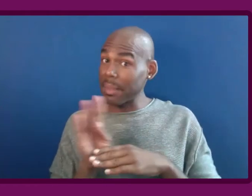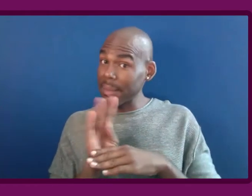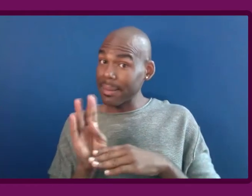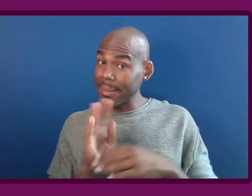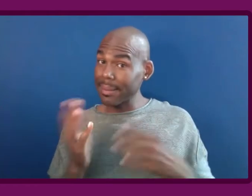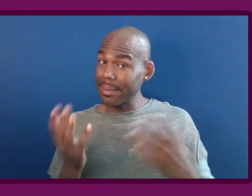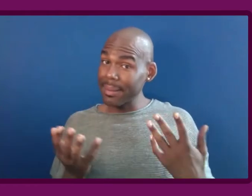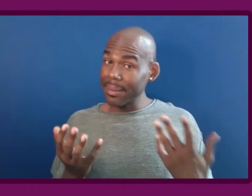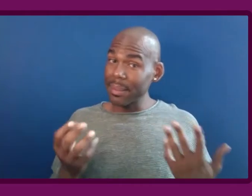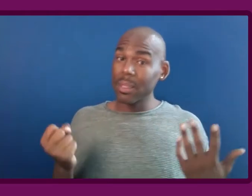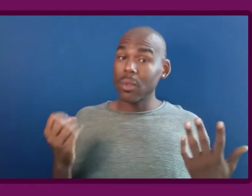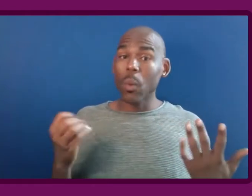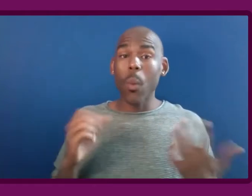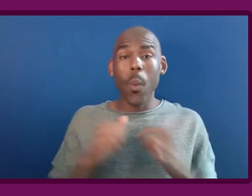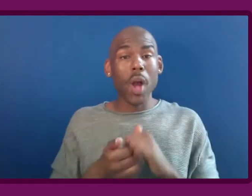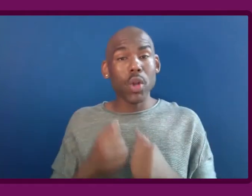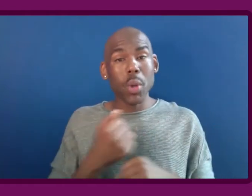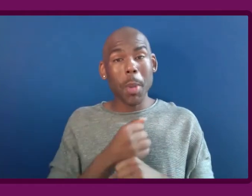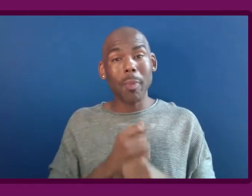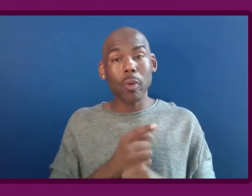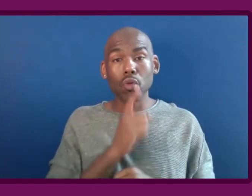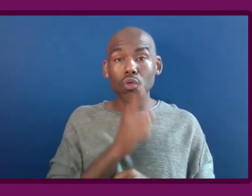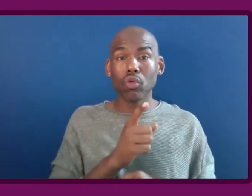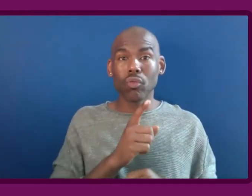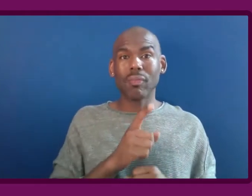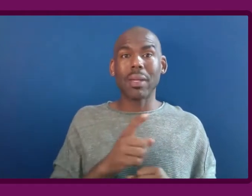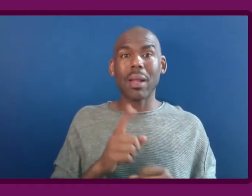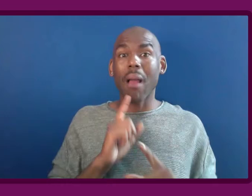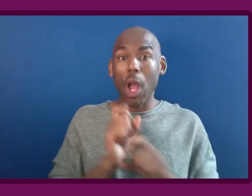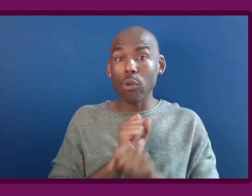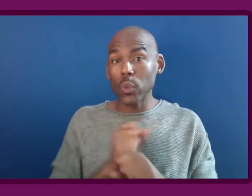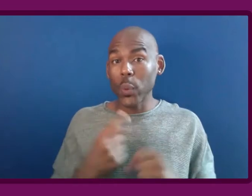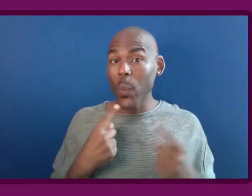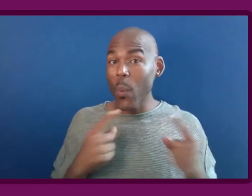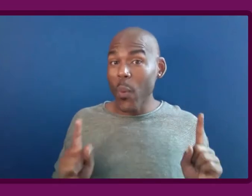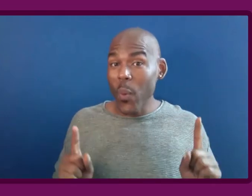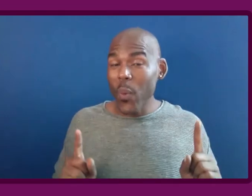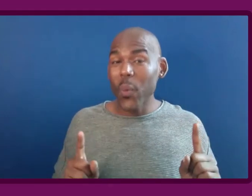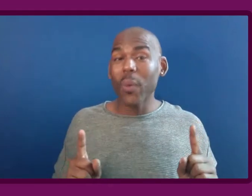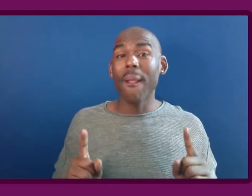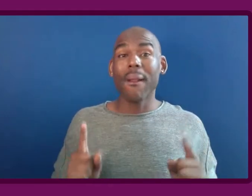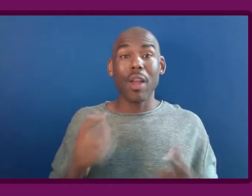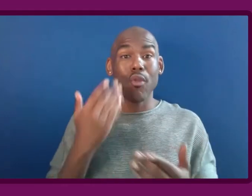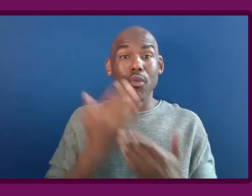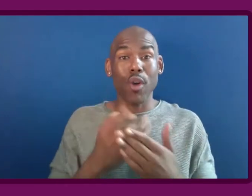business in the end. How do you make sure that this actually works, that it actually gets the